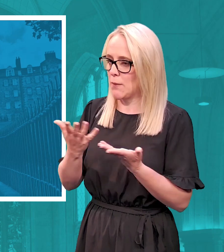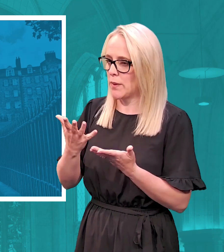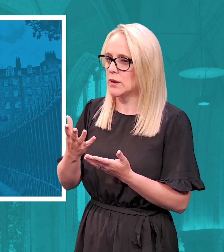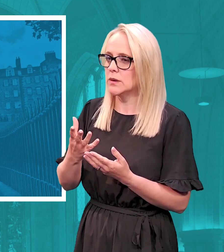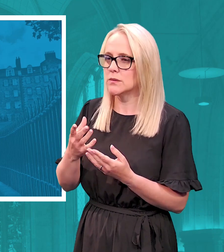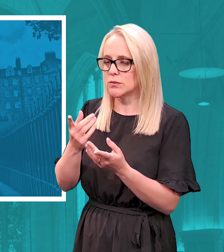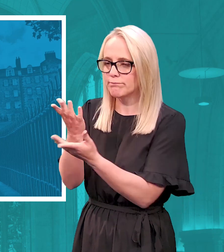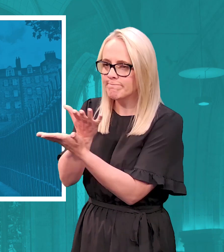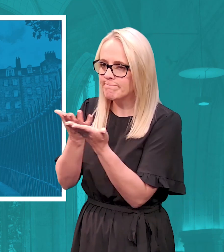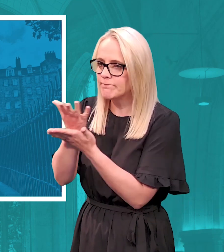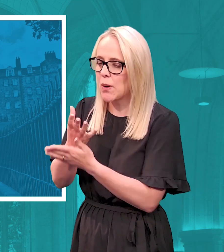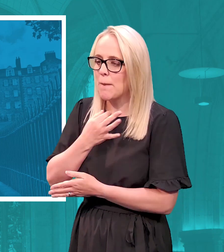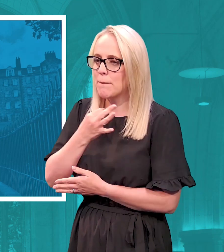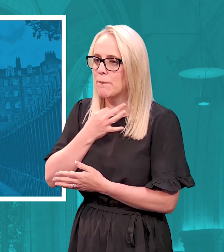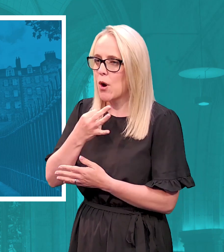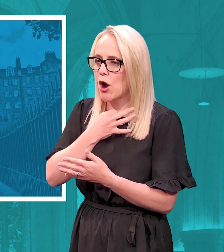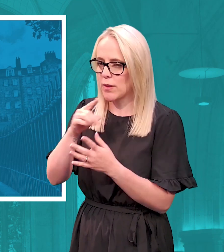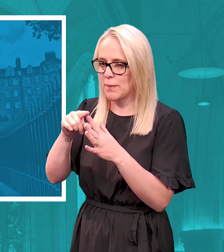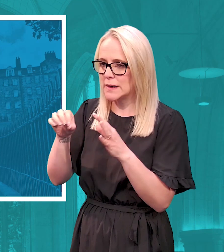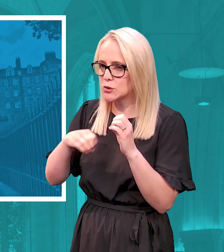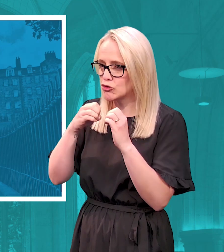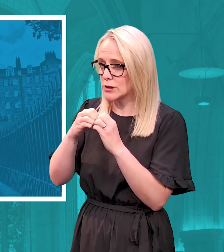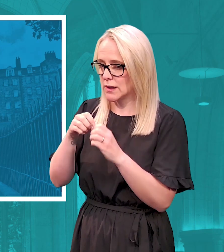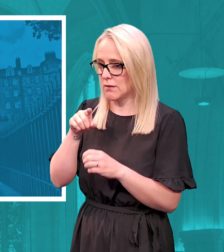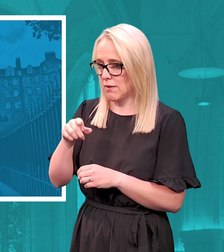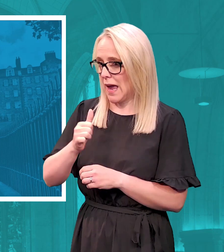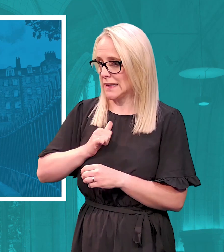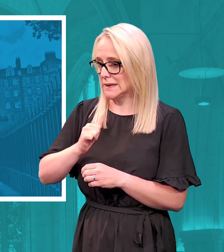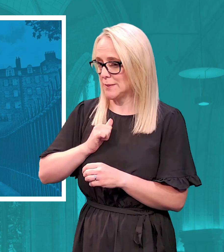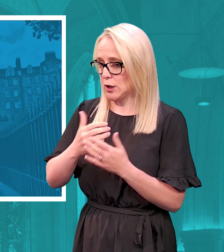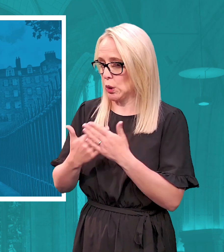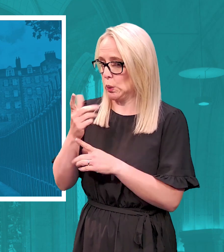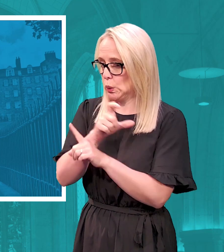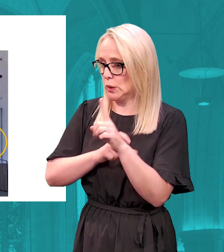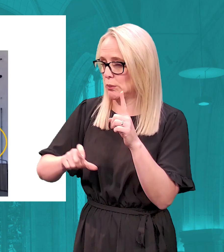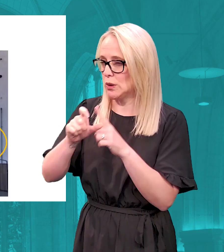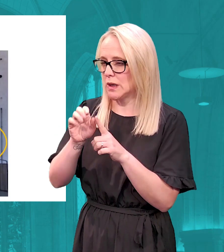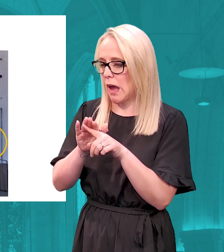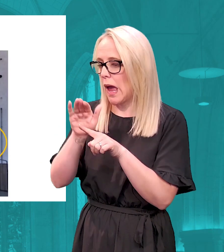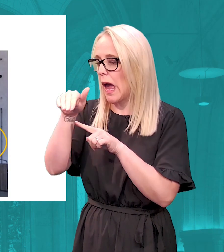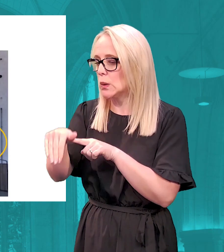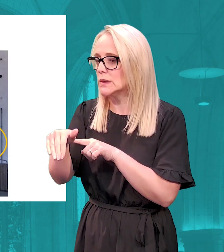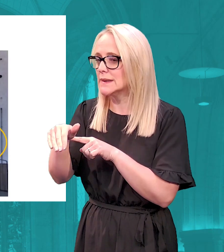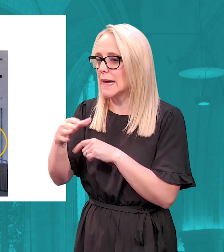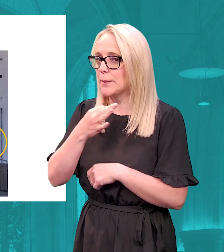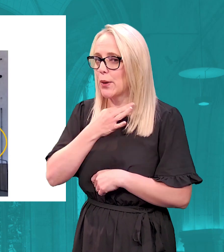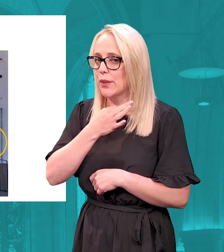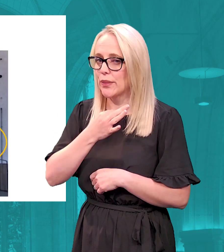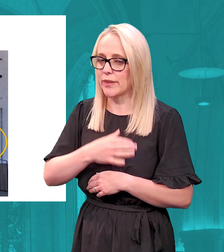for a development for a new community outside Perth as part of its Presbytery Mission Initiative.